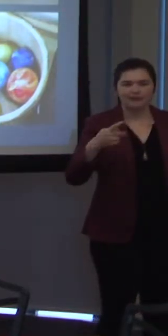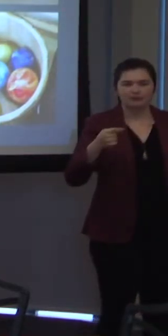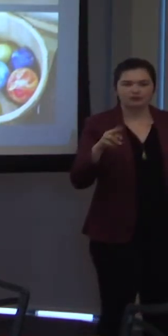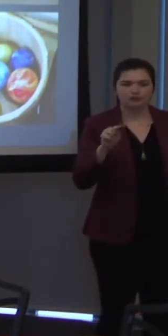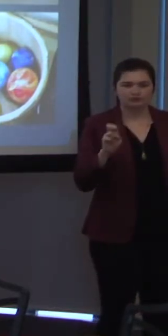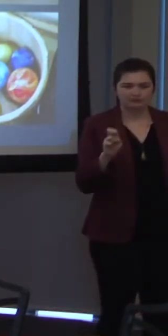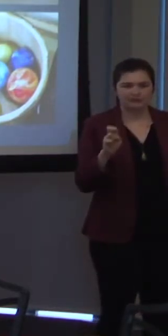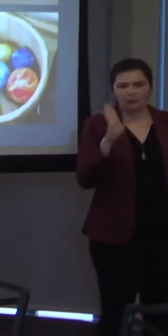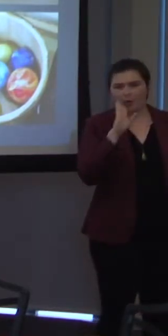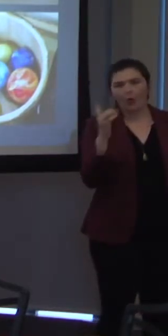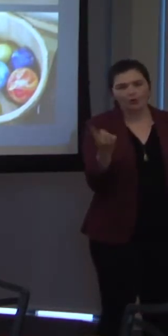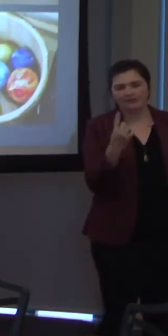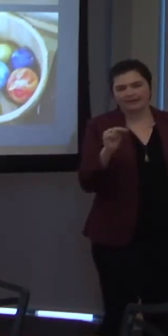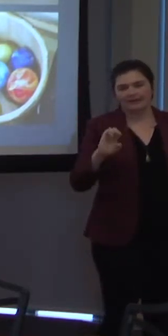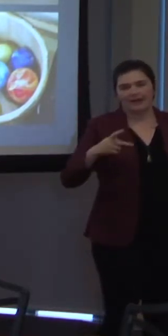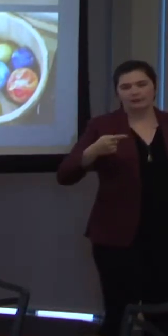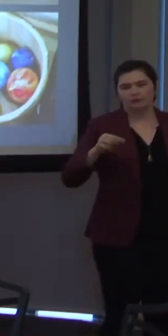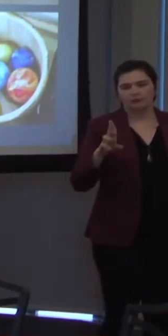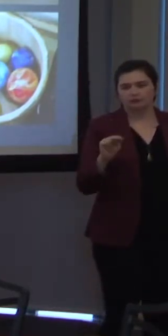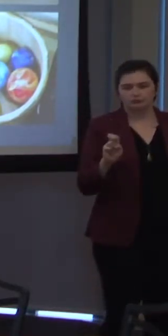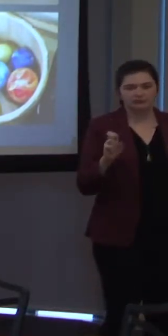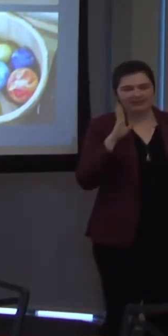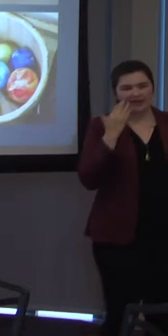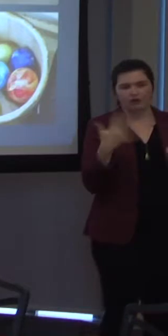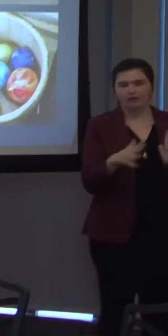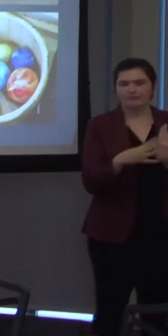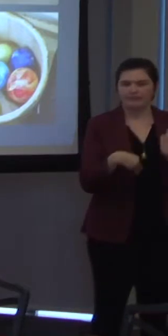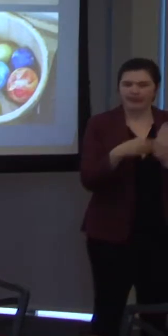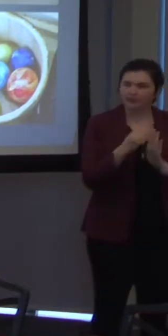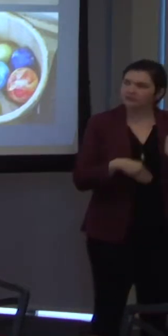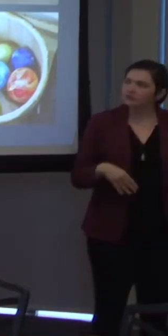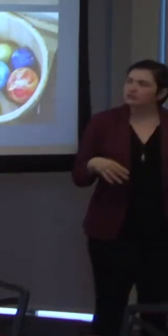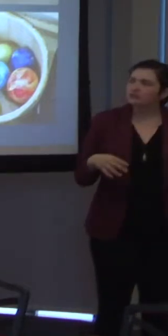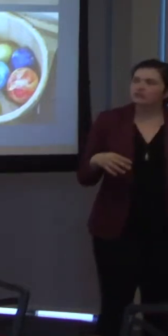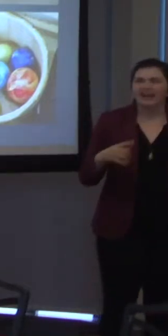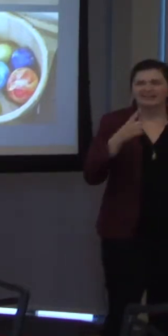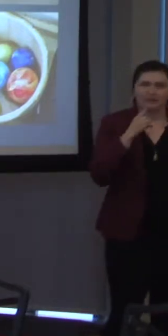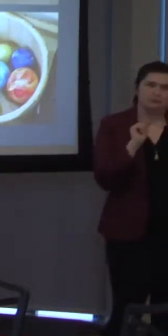[Attendee] I got you, okay. And kind of what I meant be groups, I should probably specify,